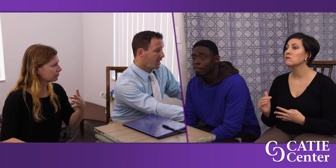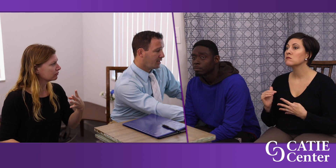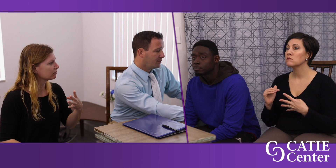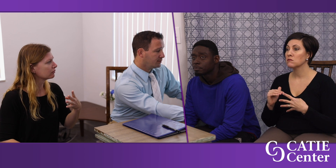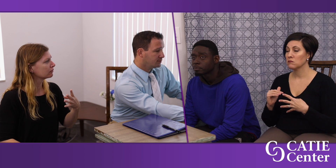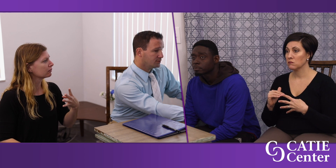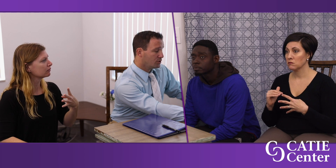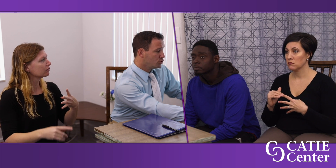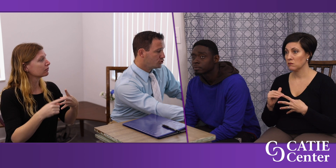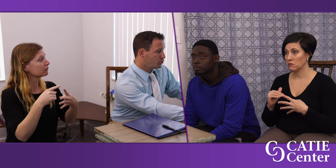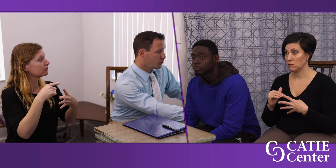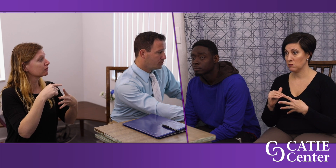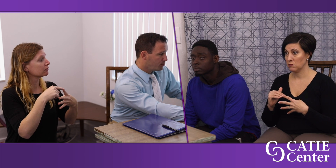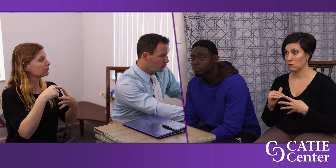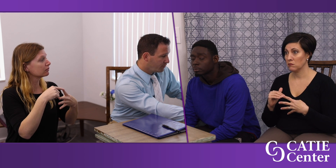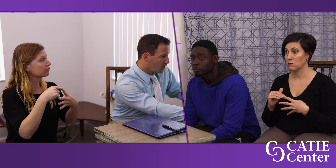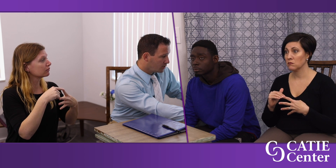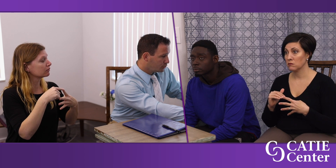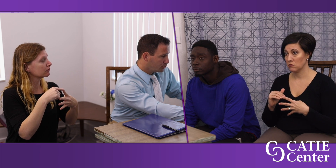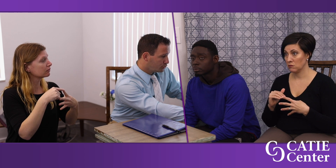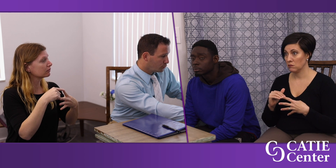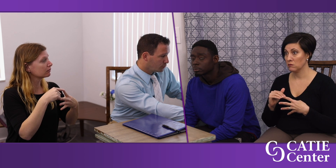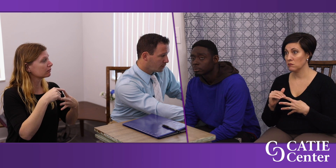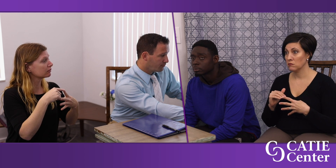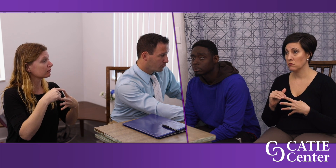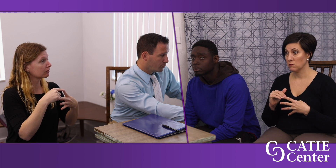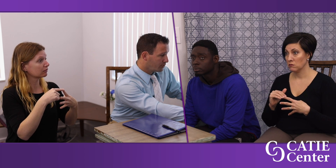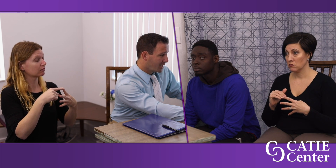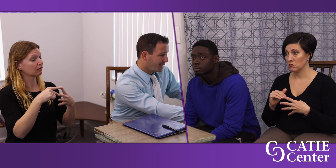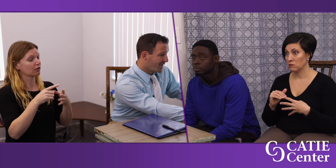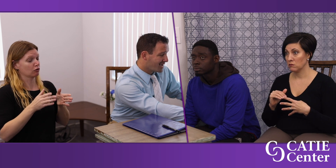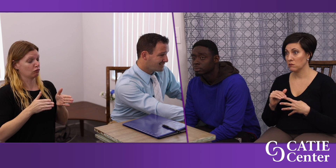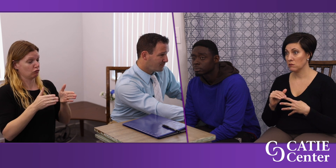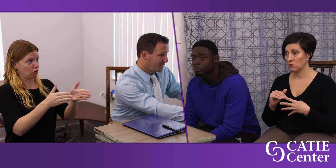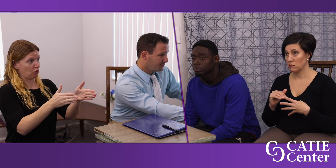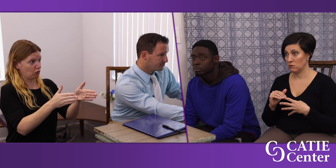A) should move on to the shoulder of the road at a high speed